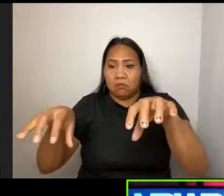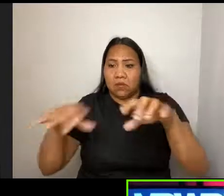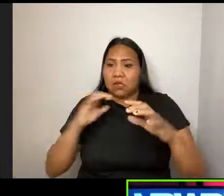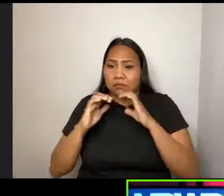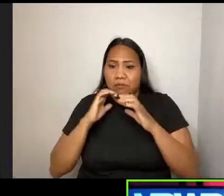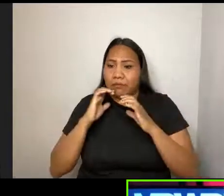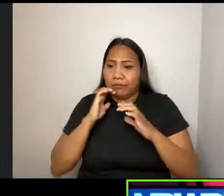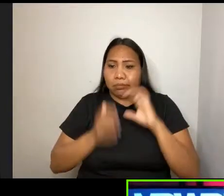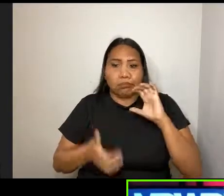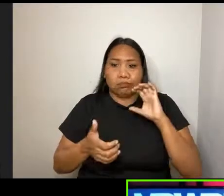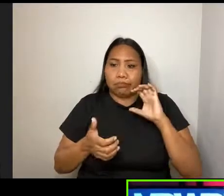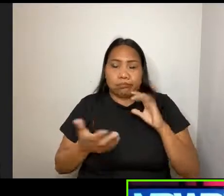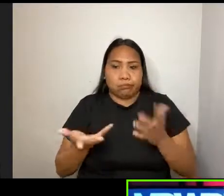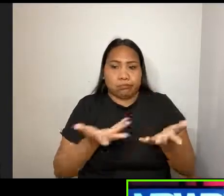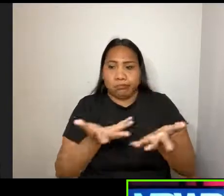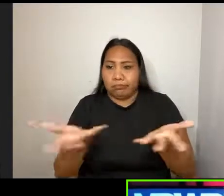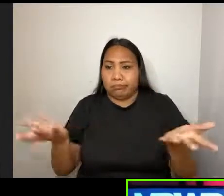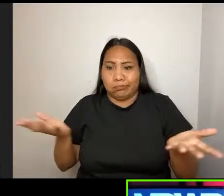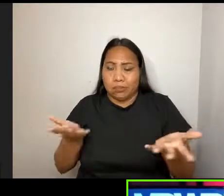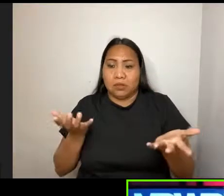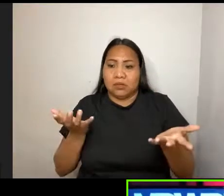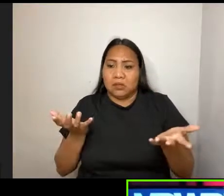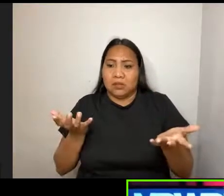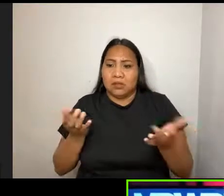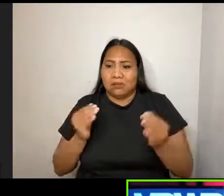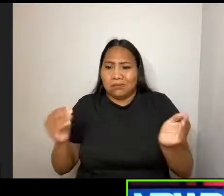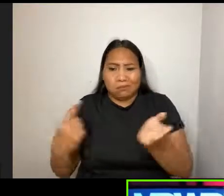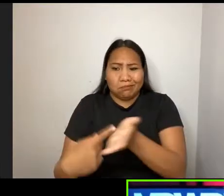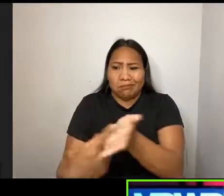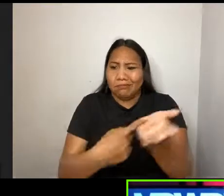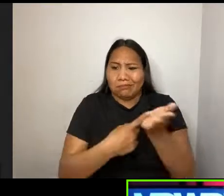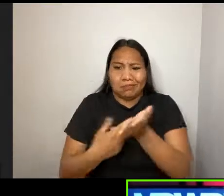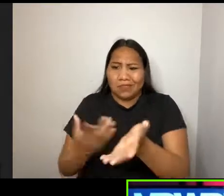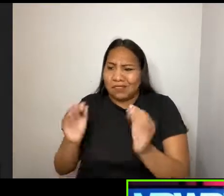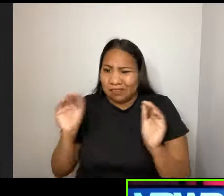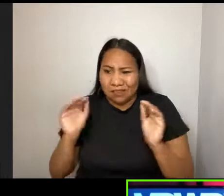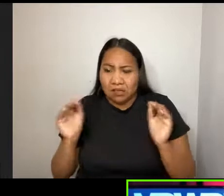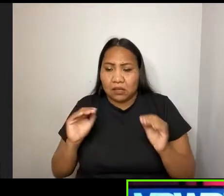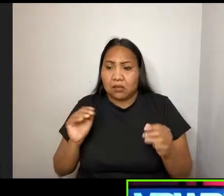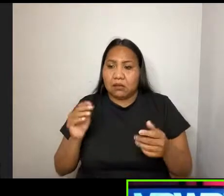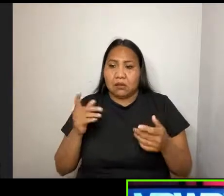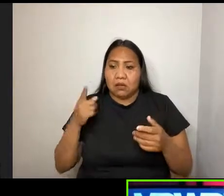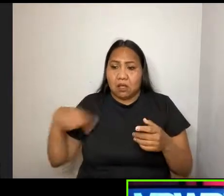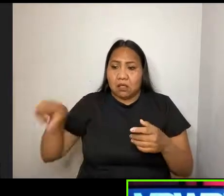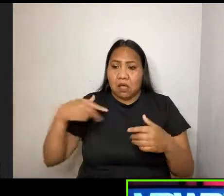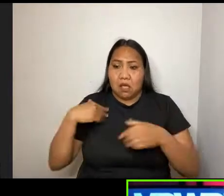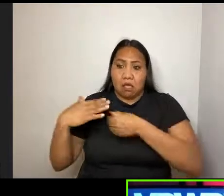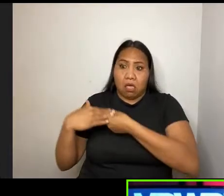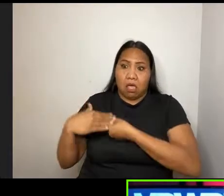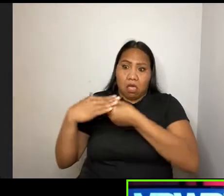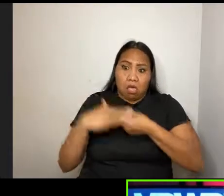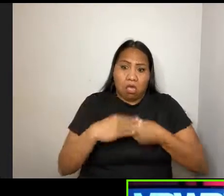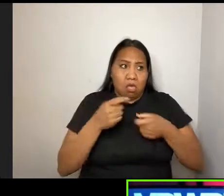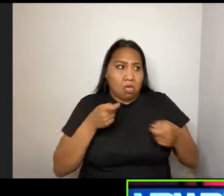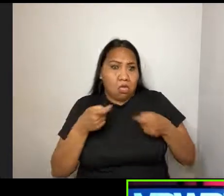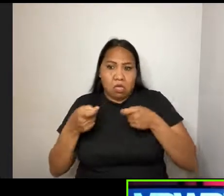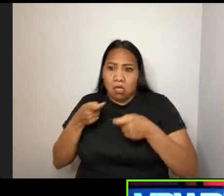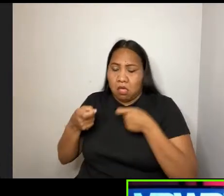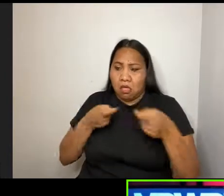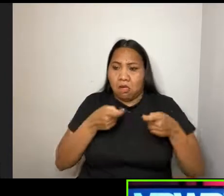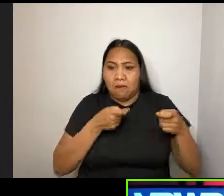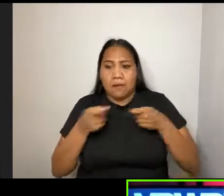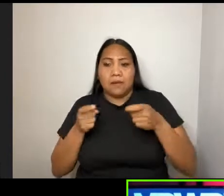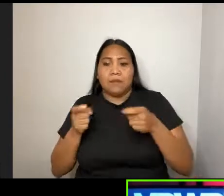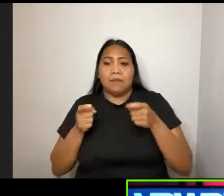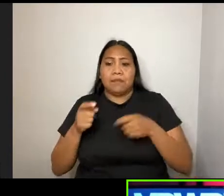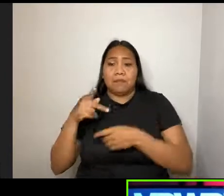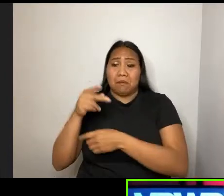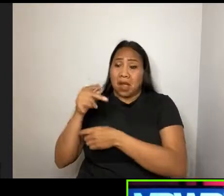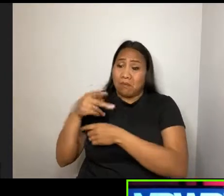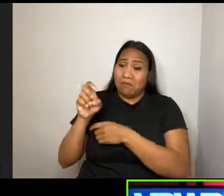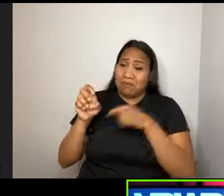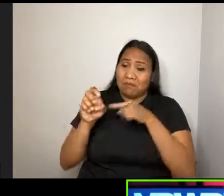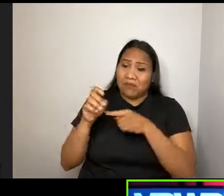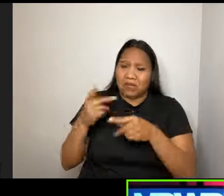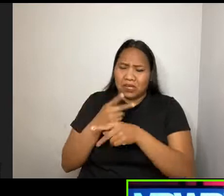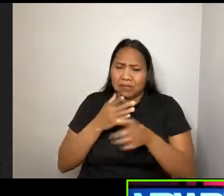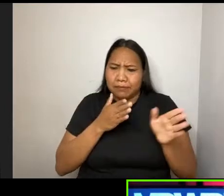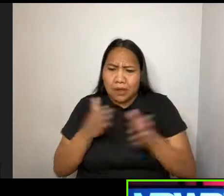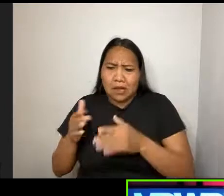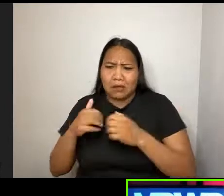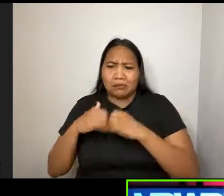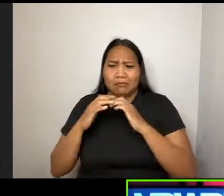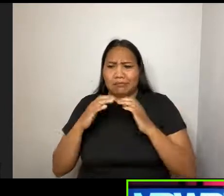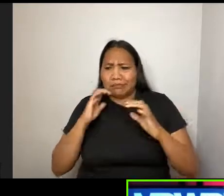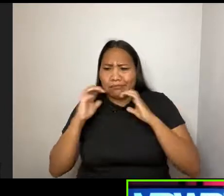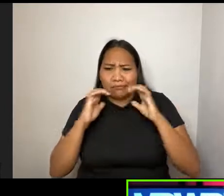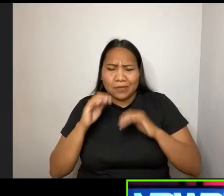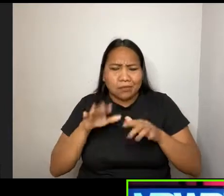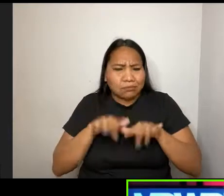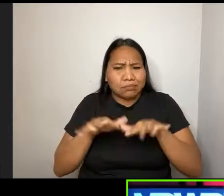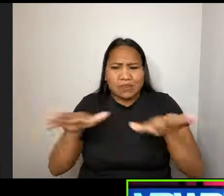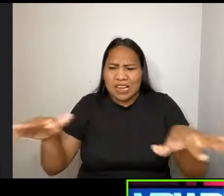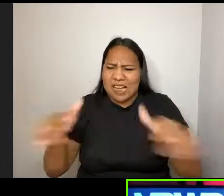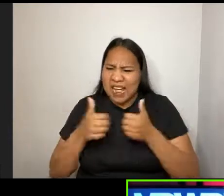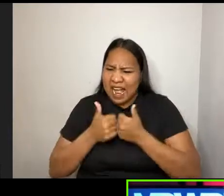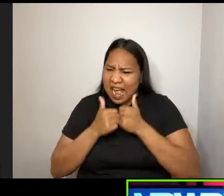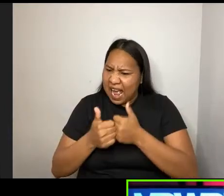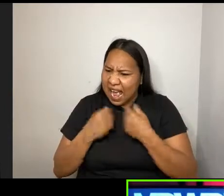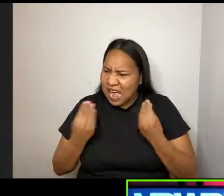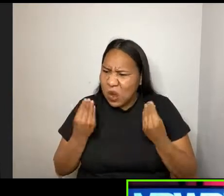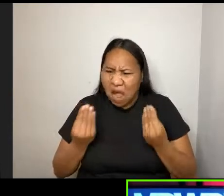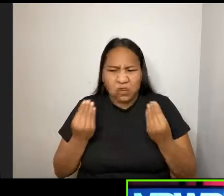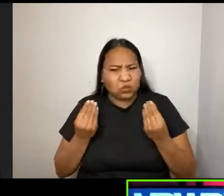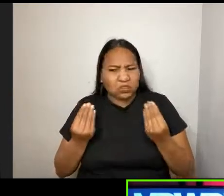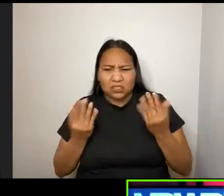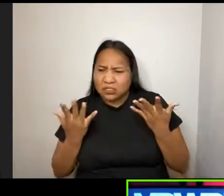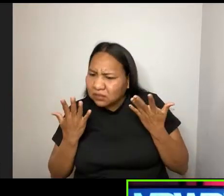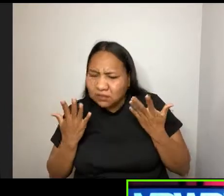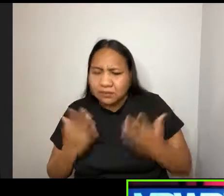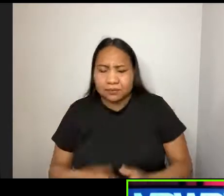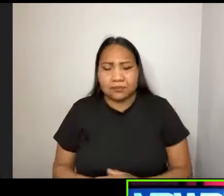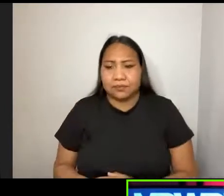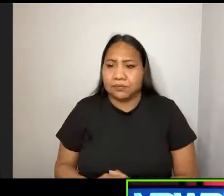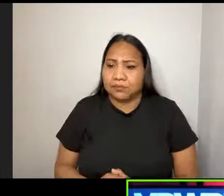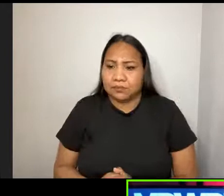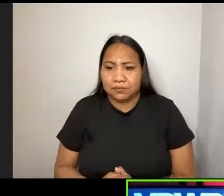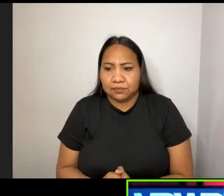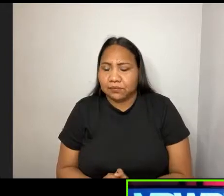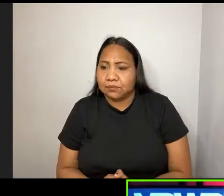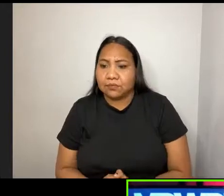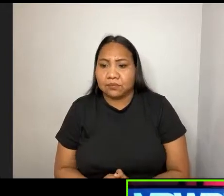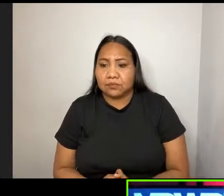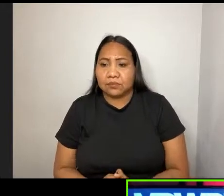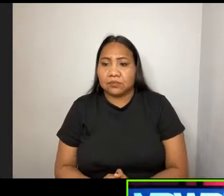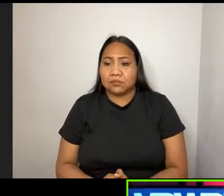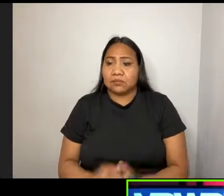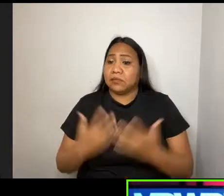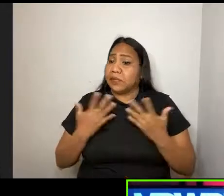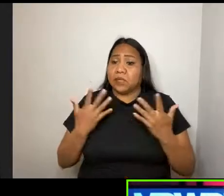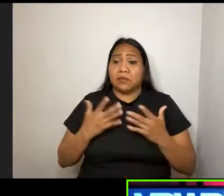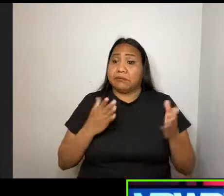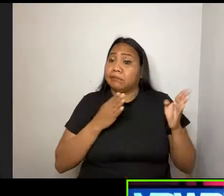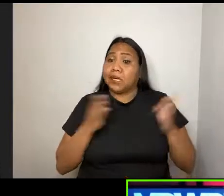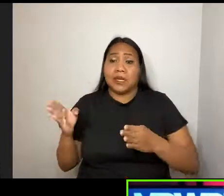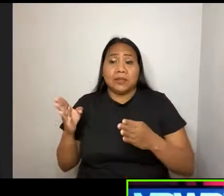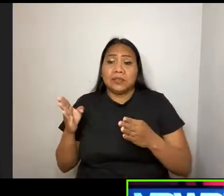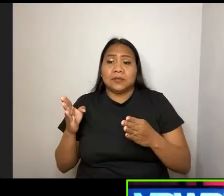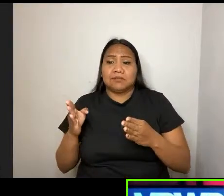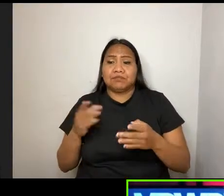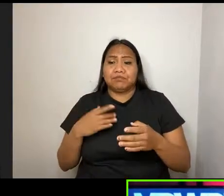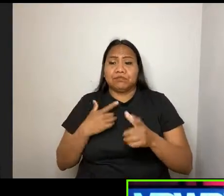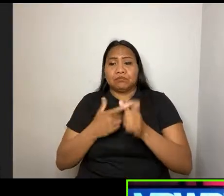by the oppressors and kept under control. His plan was to have young boys that would run to each